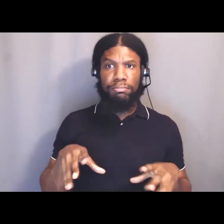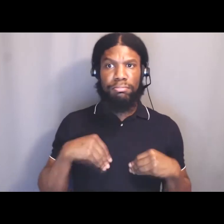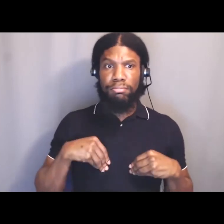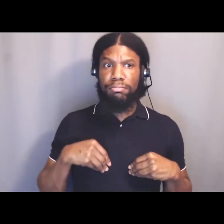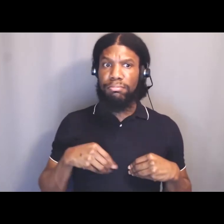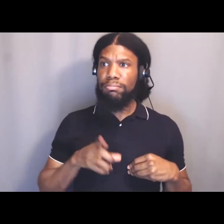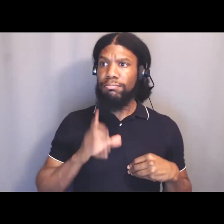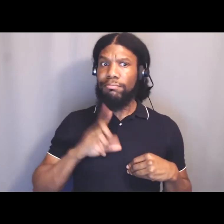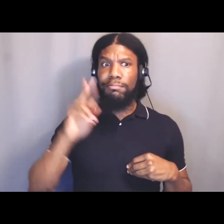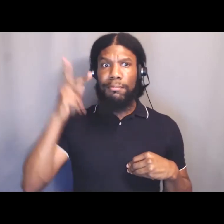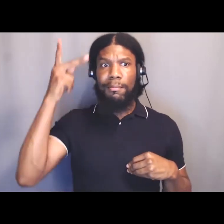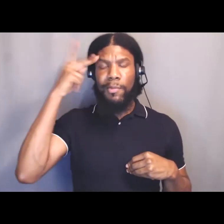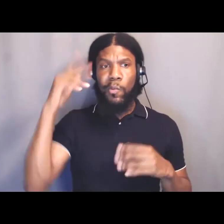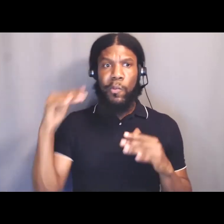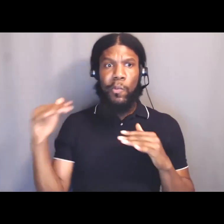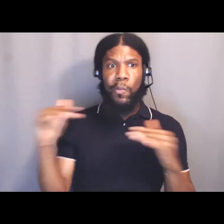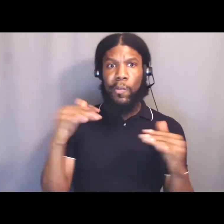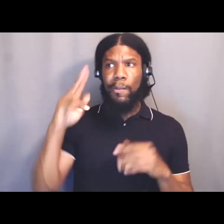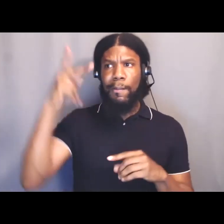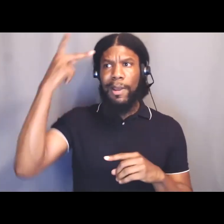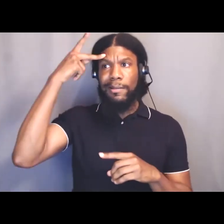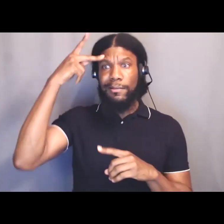Politics is about power, it's a show of power.